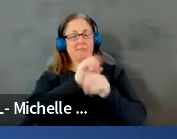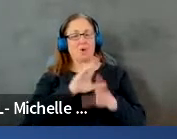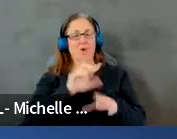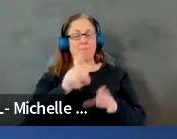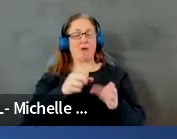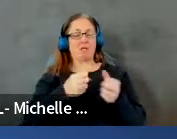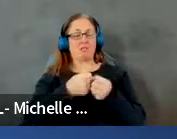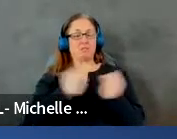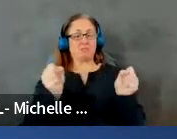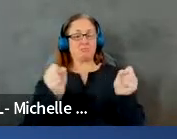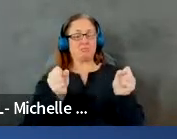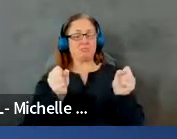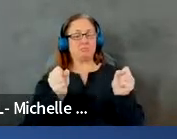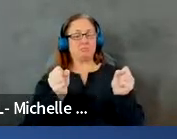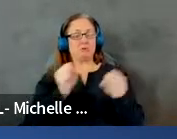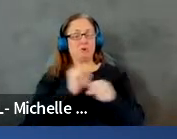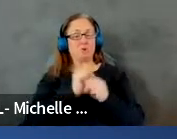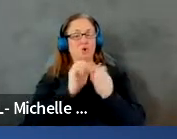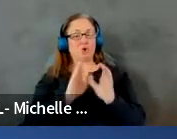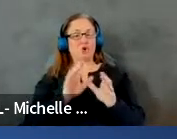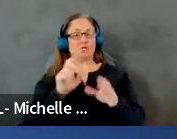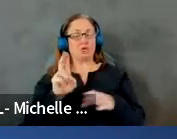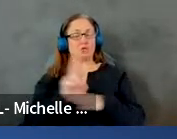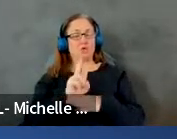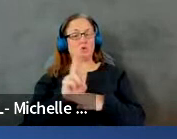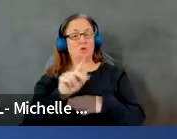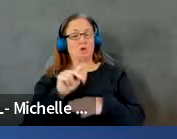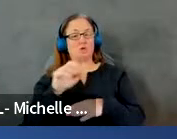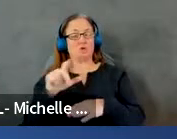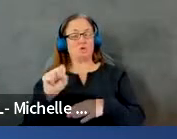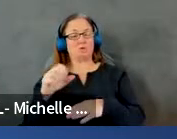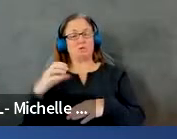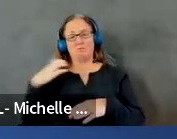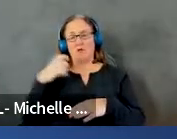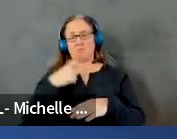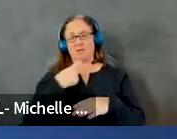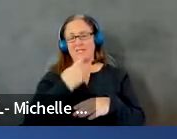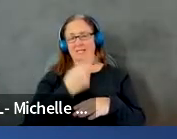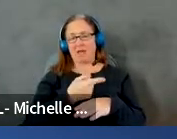workers that these tools are being used. That gives them an opportunity to request reasonable